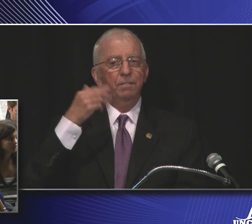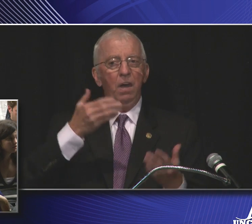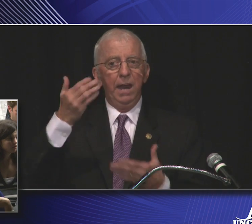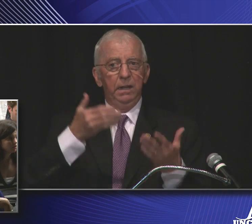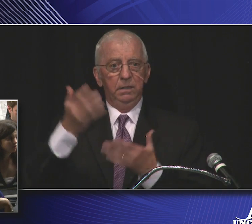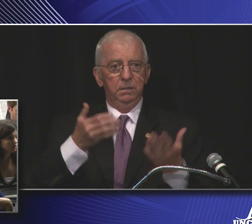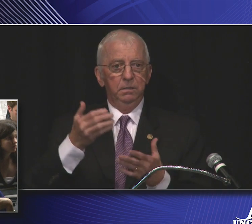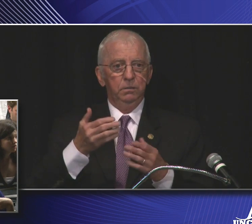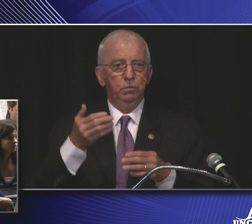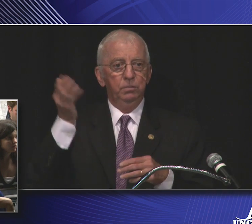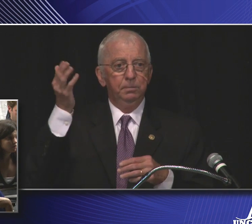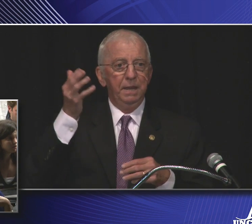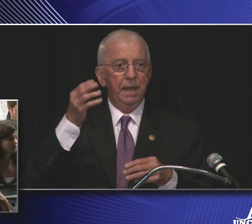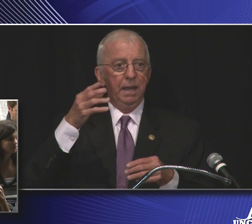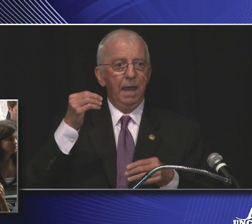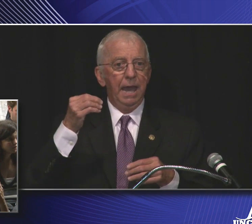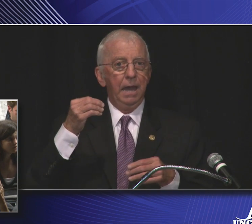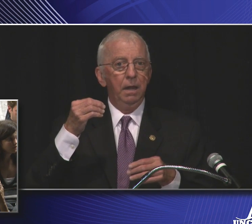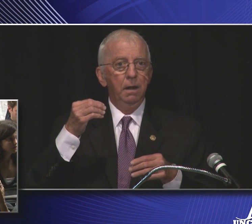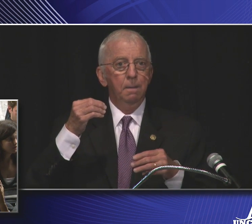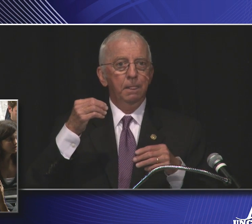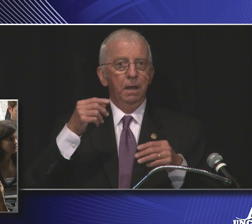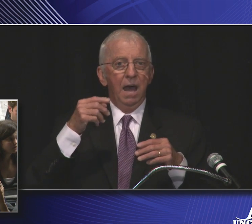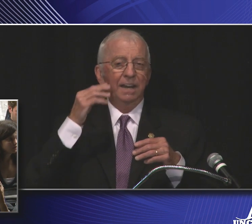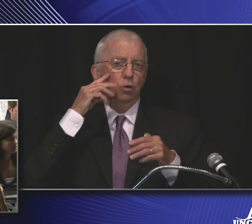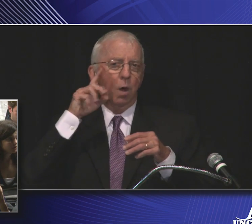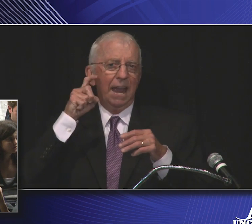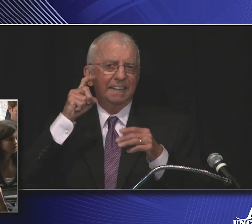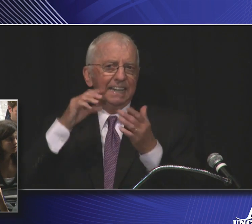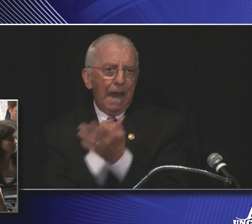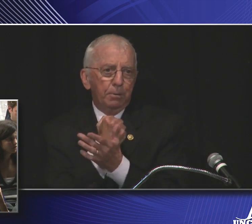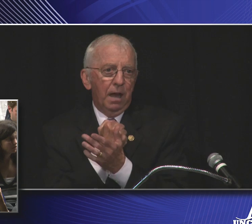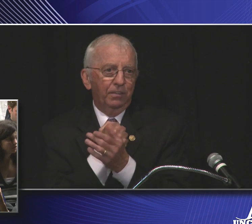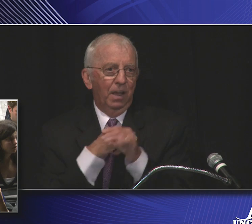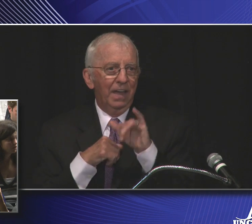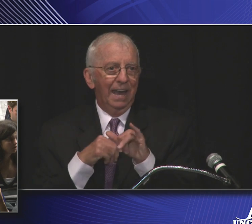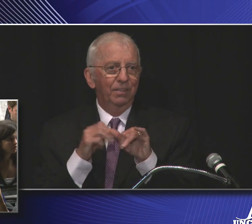invited to speak and I knew I had to capitalize on that.